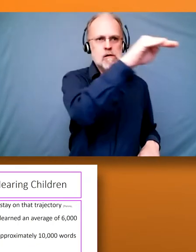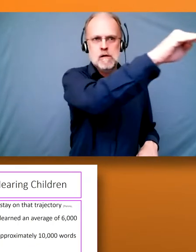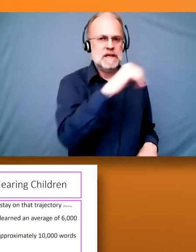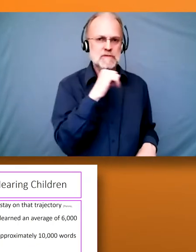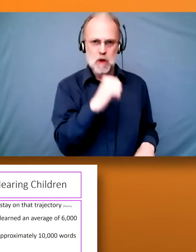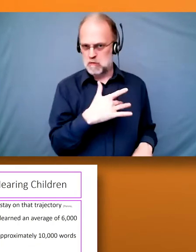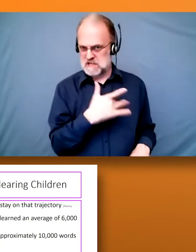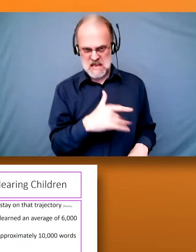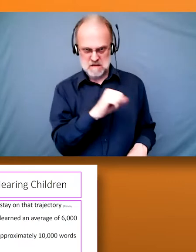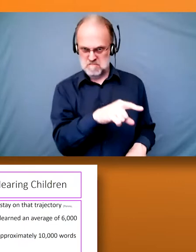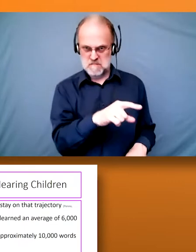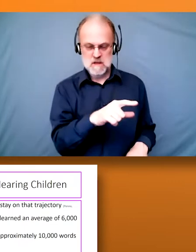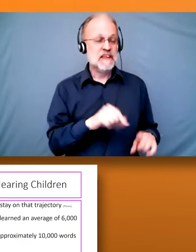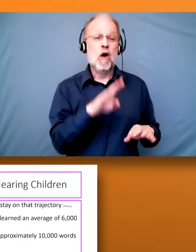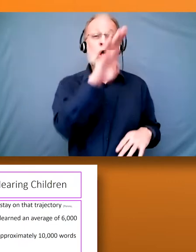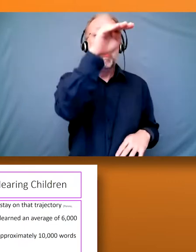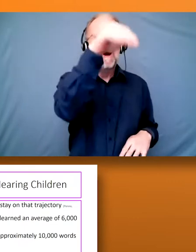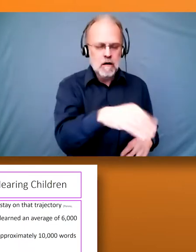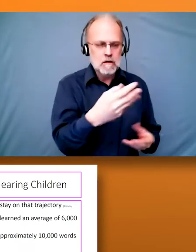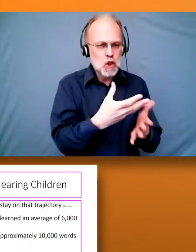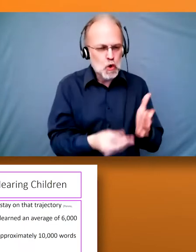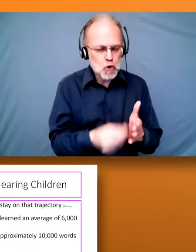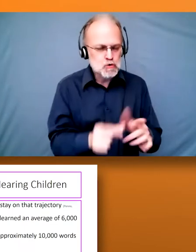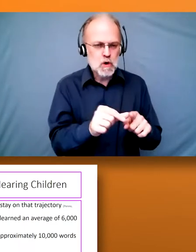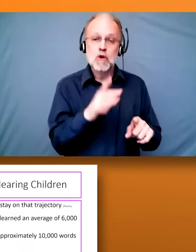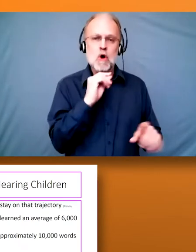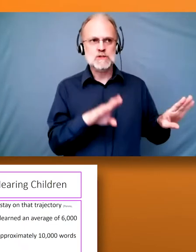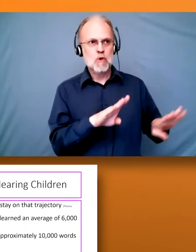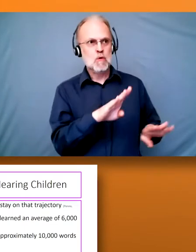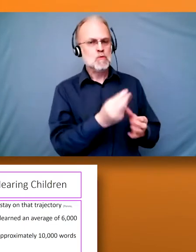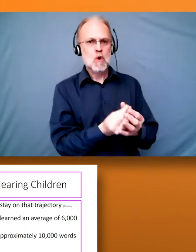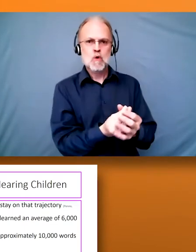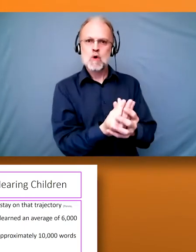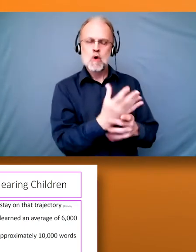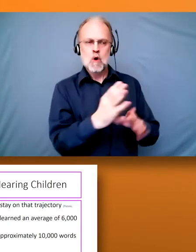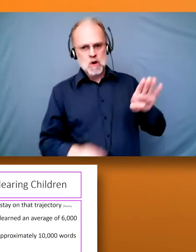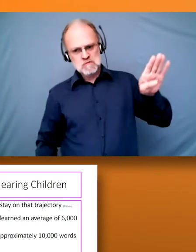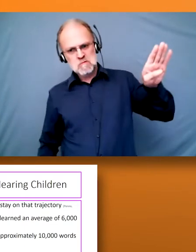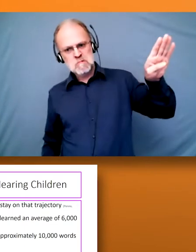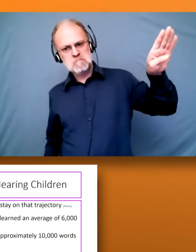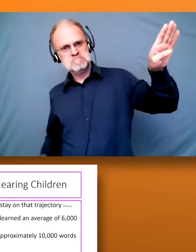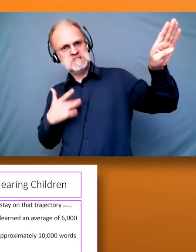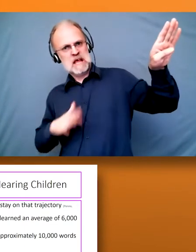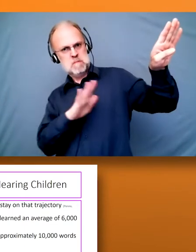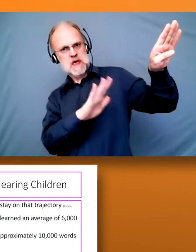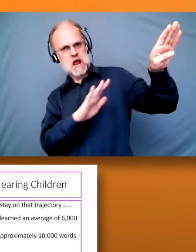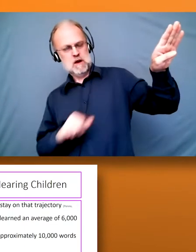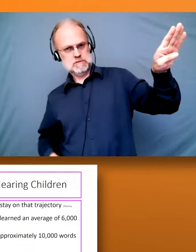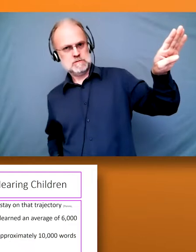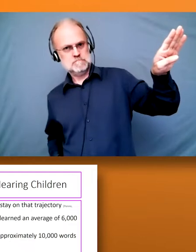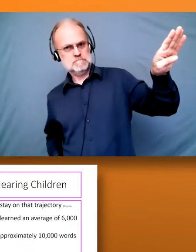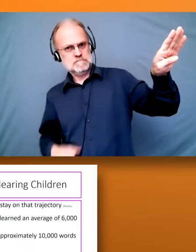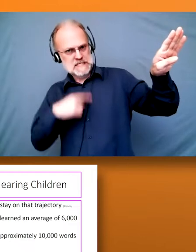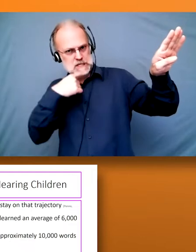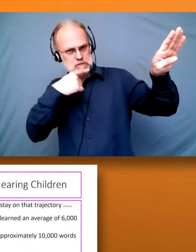they don't go along and plateau. They don't go along and drop off. They typically just keep growing and growing and growing and growing.